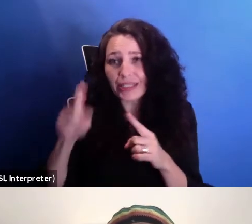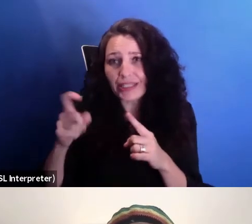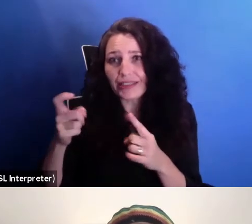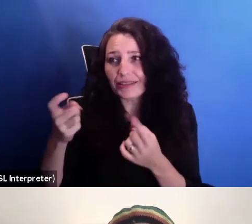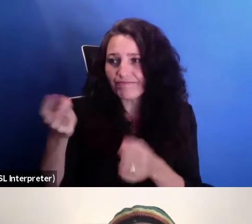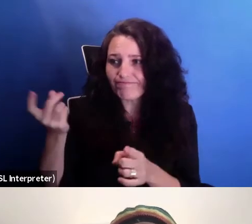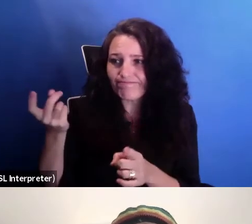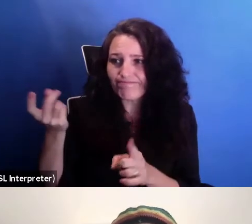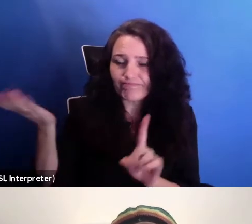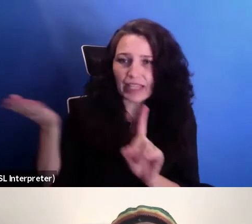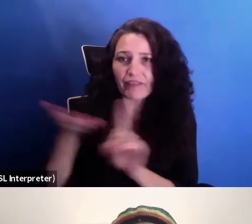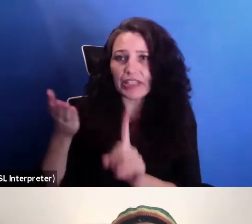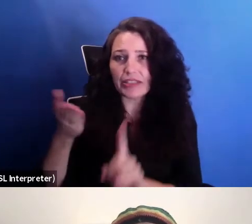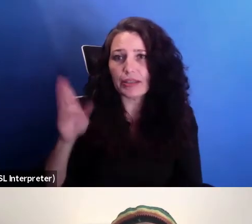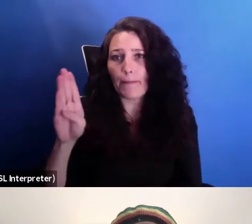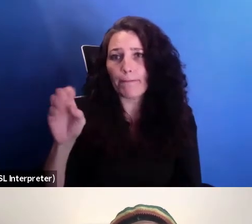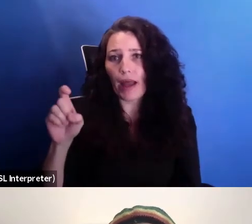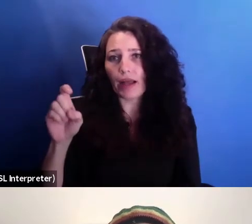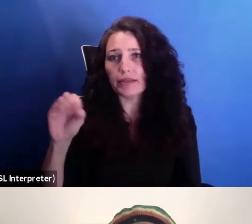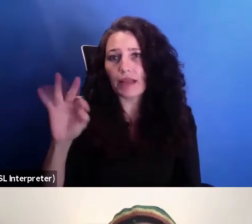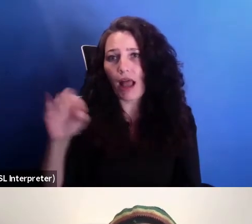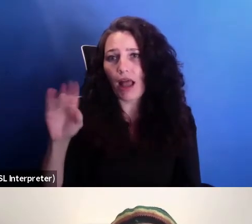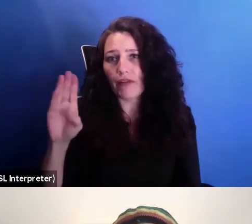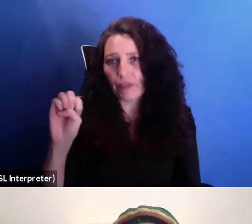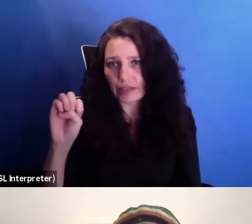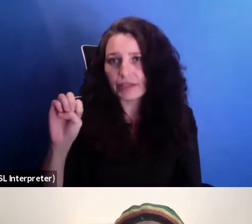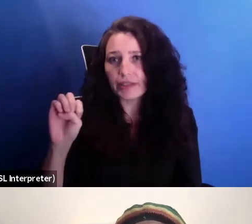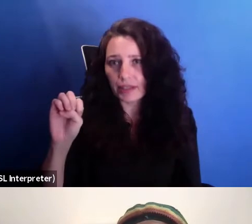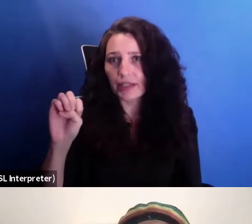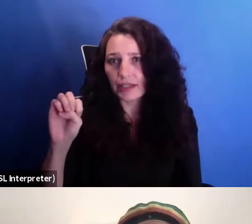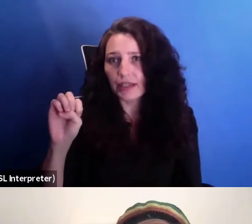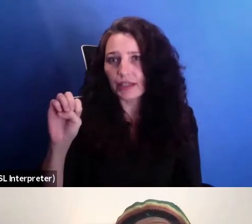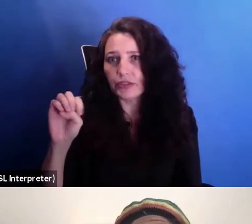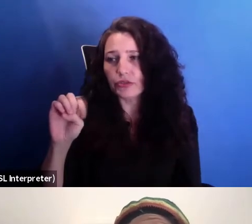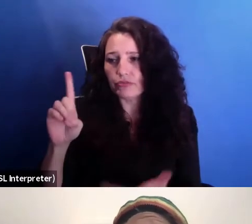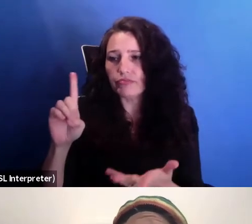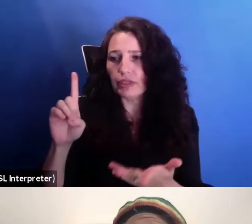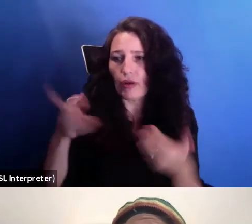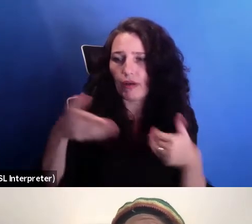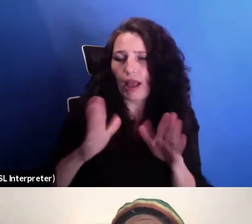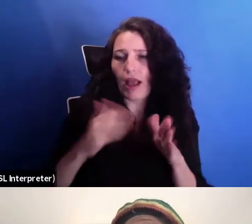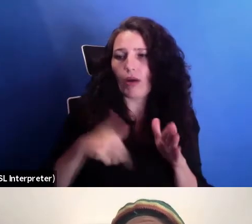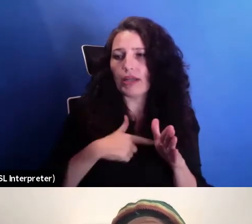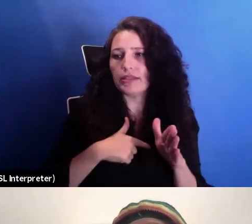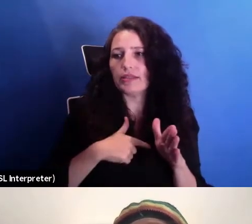for us to learn our craft and to rise within the ranks. And people aren't gonna do that